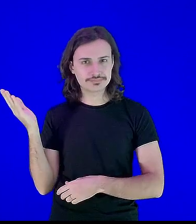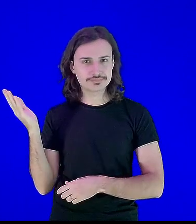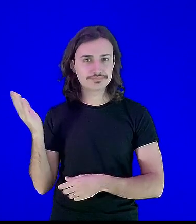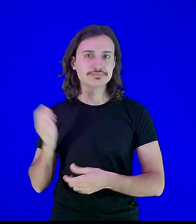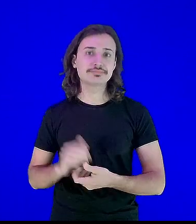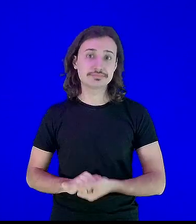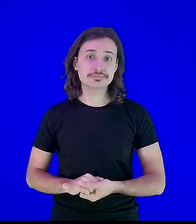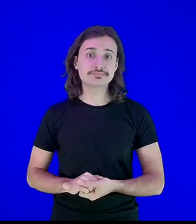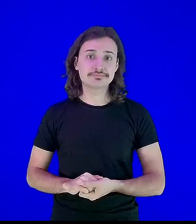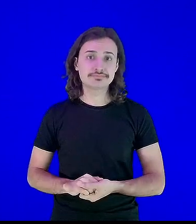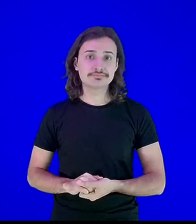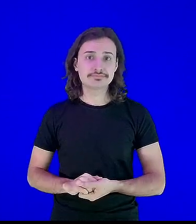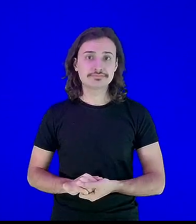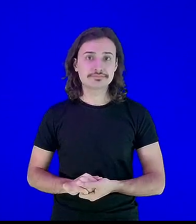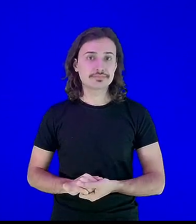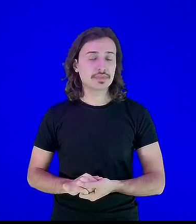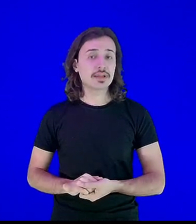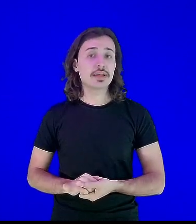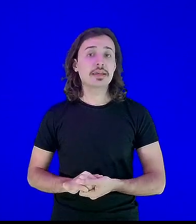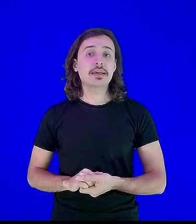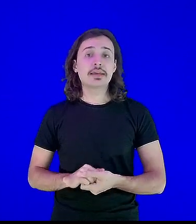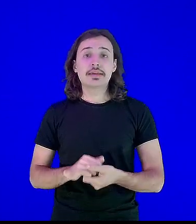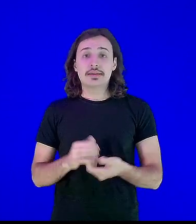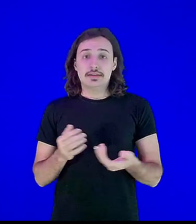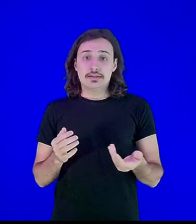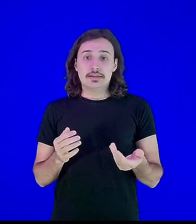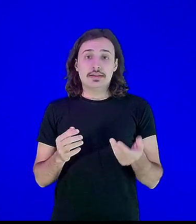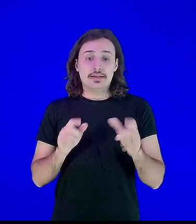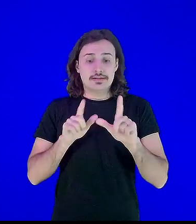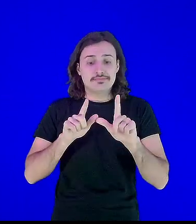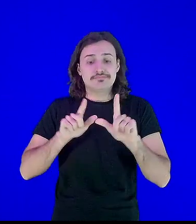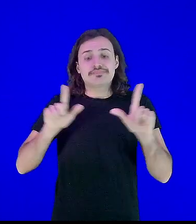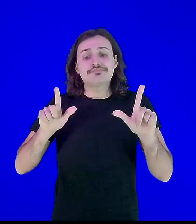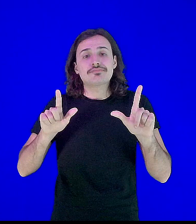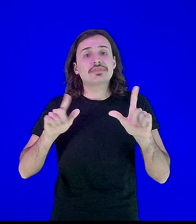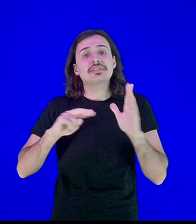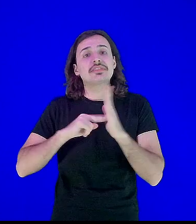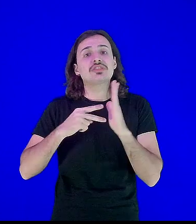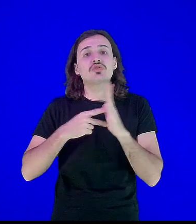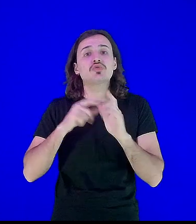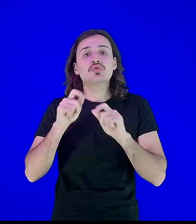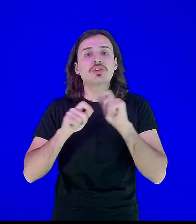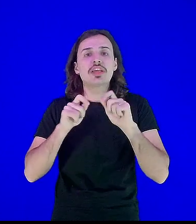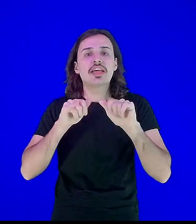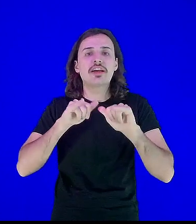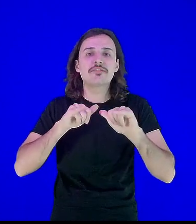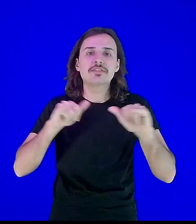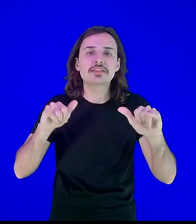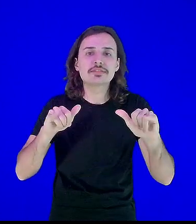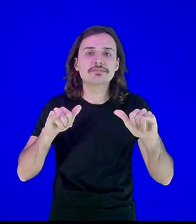yet been implemented" this is my way to let you, possible users, to know